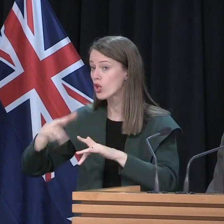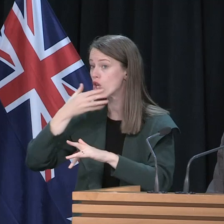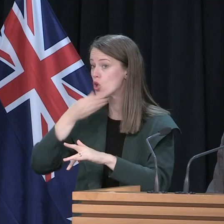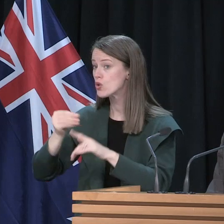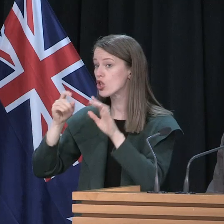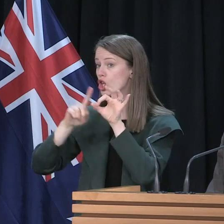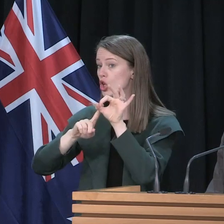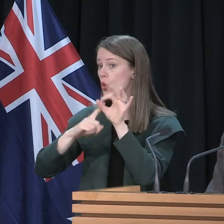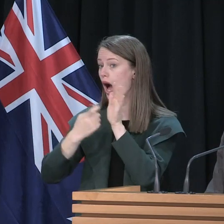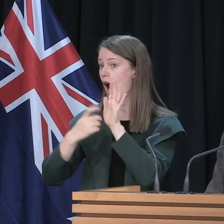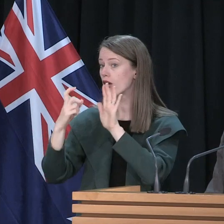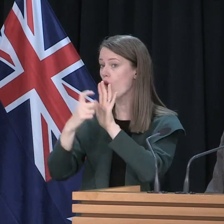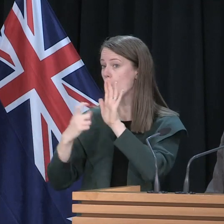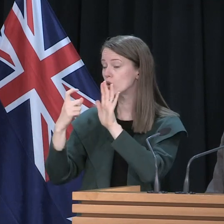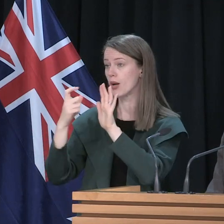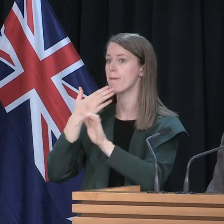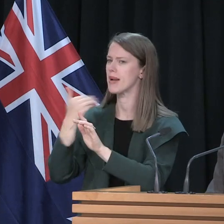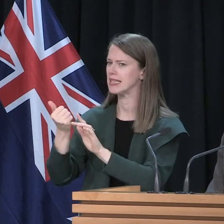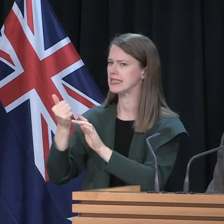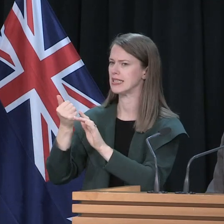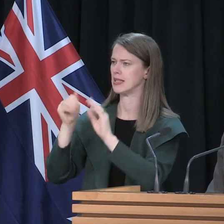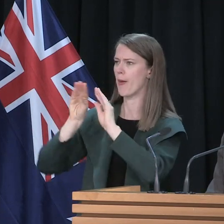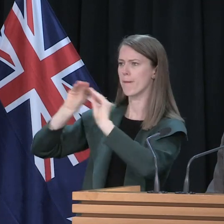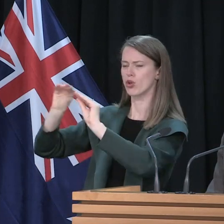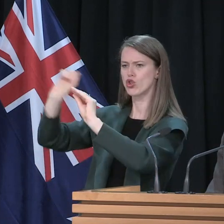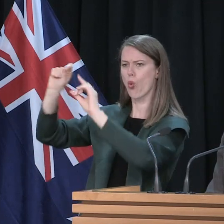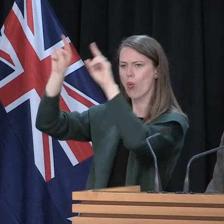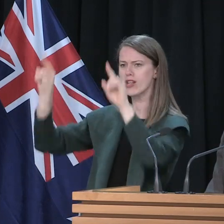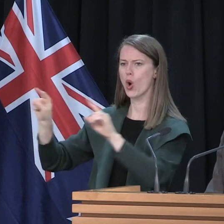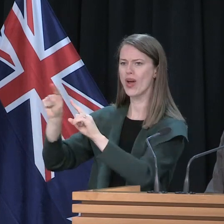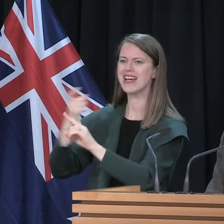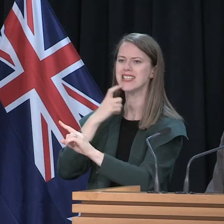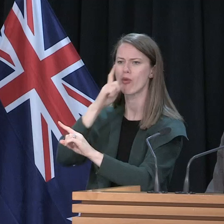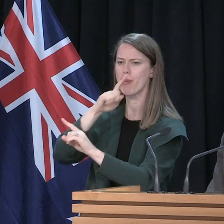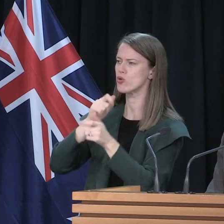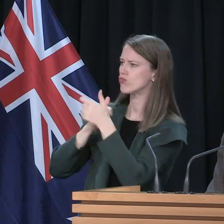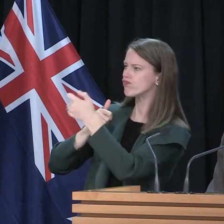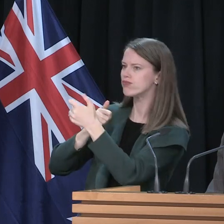where people go and you have not yet downloaded COVID-19 QR